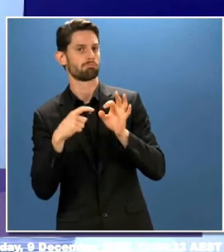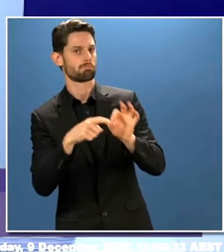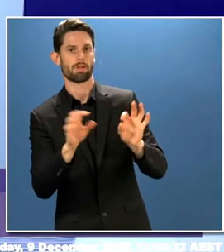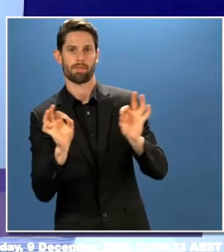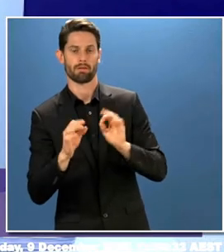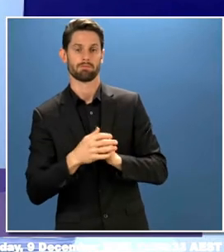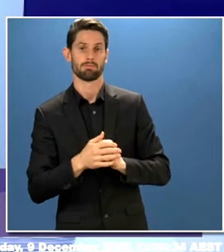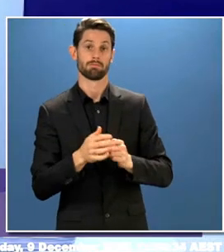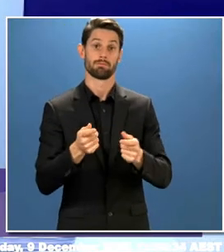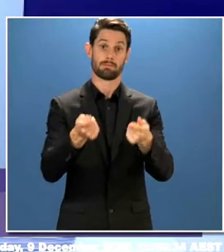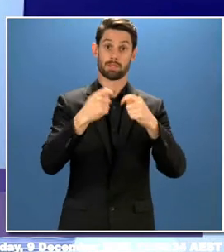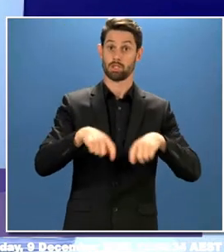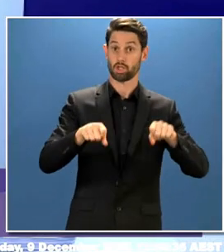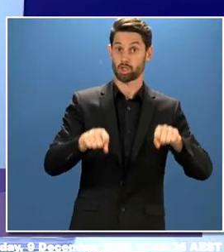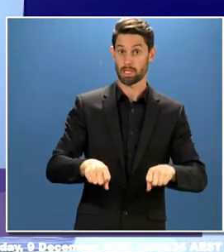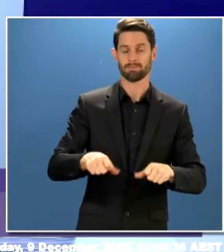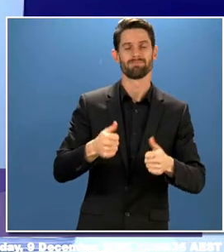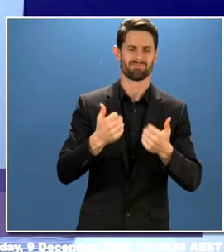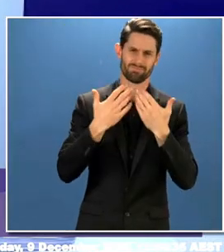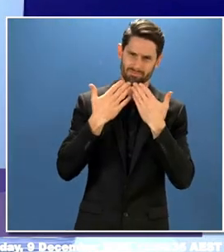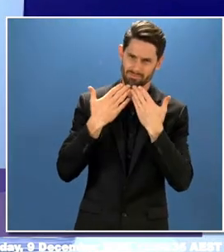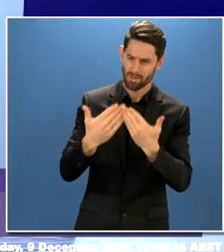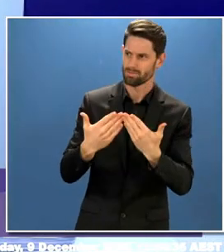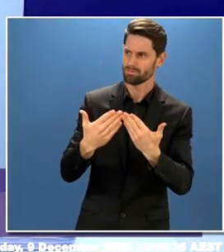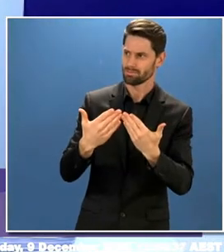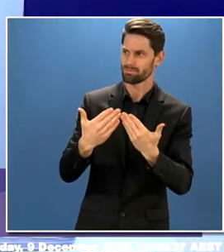Mr Pini, thank you very much for coming and giving evidence.